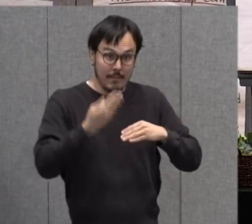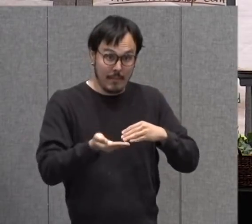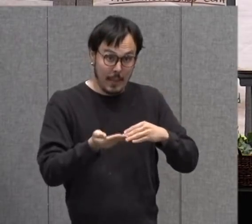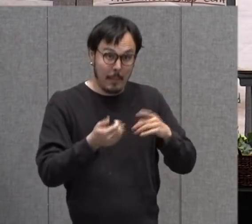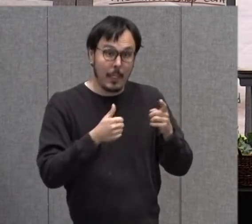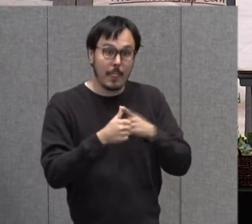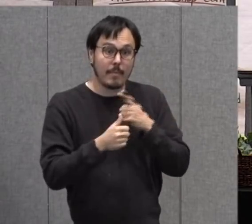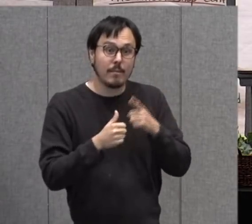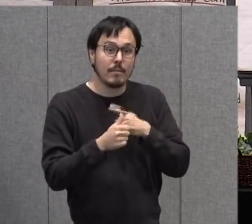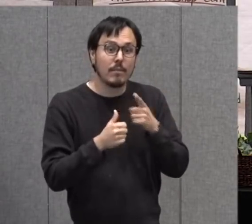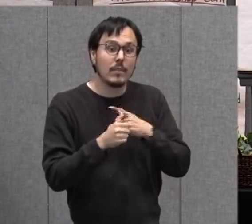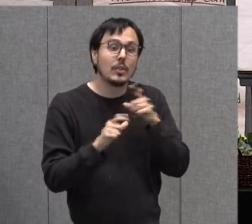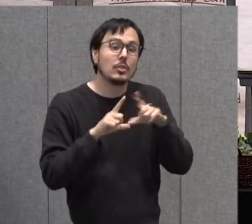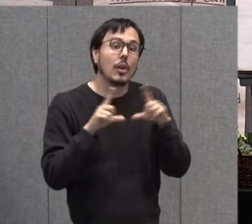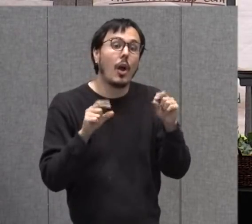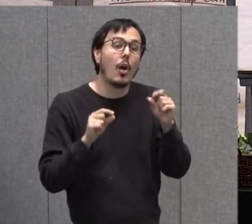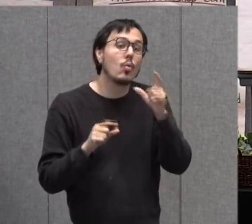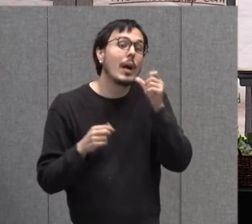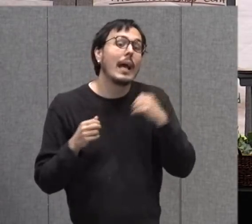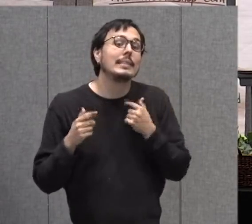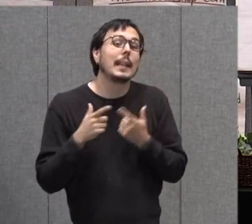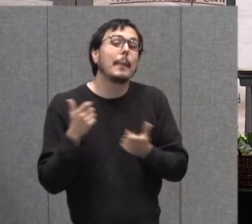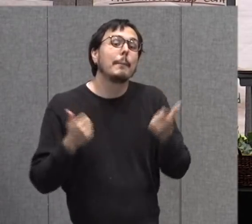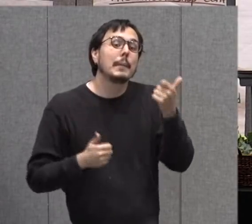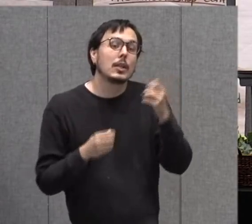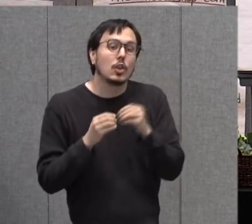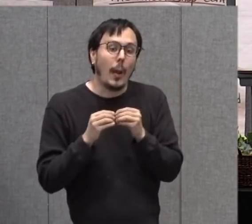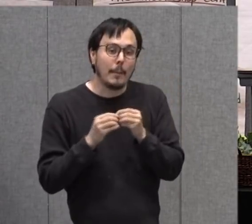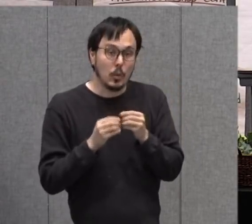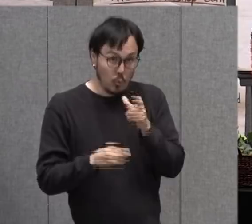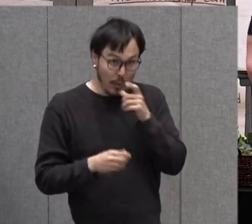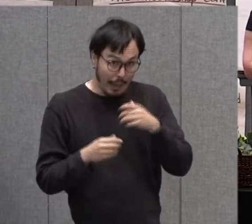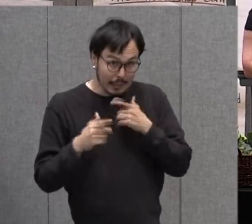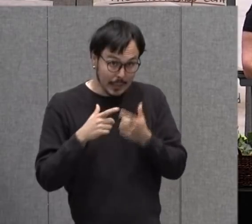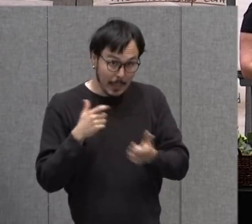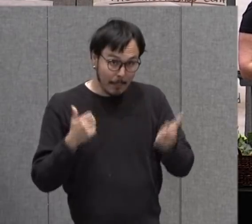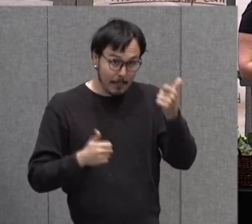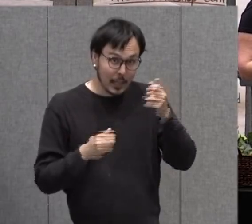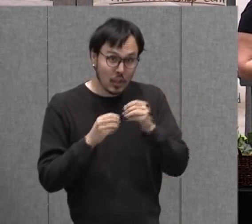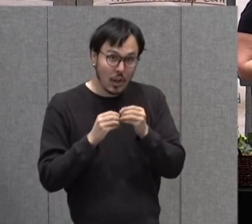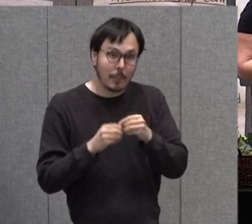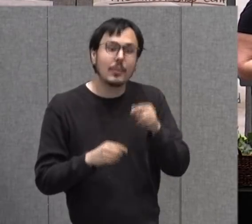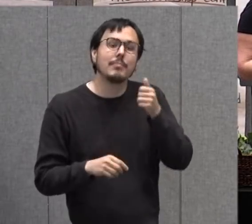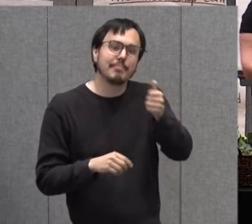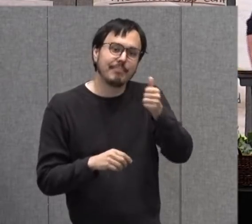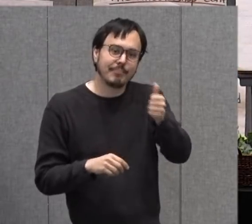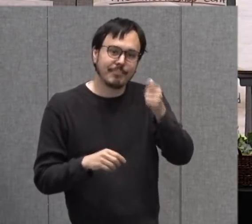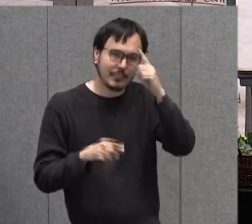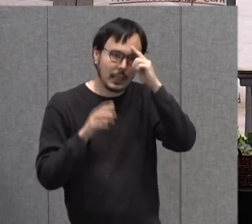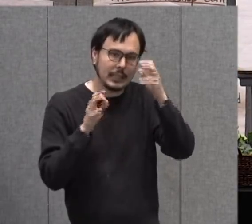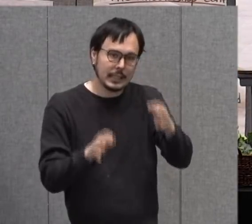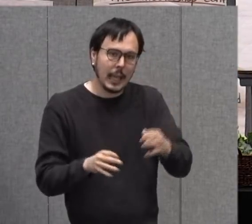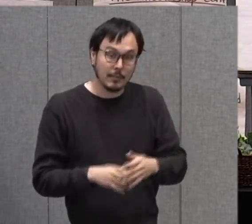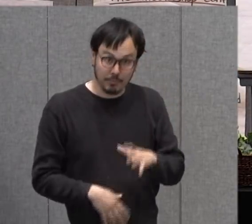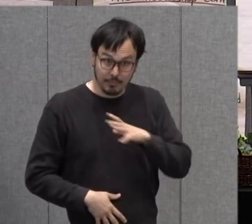and see who has the bigger number. Whoever has the bigger number is gonna get to have that choice. Okay. All right, you ready?